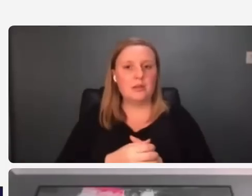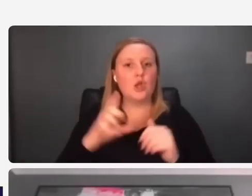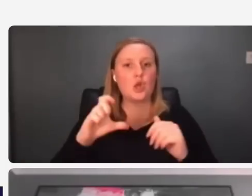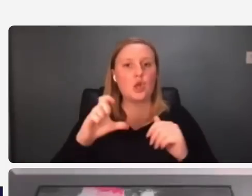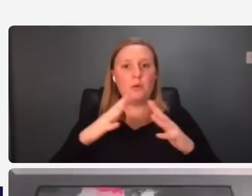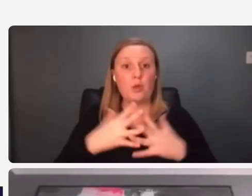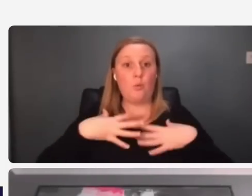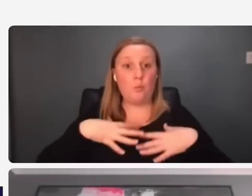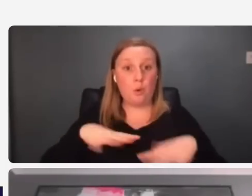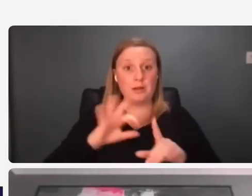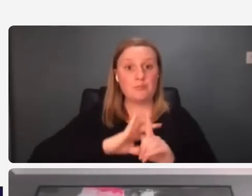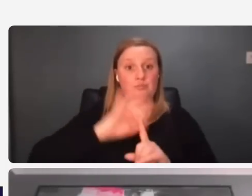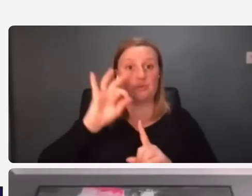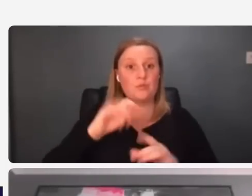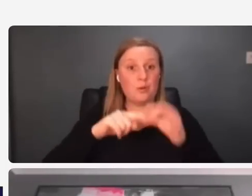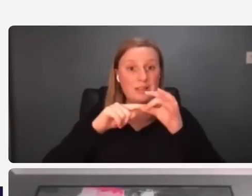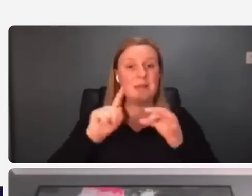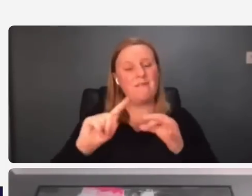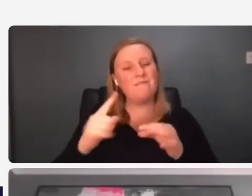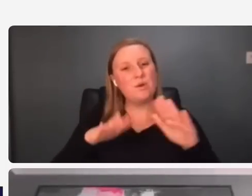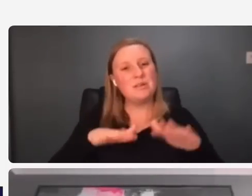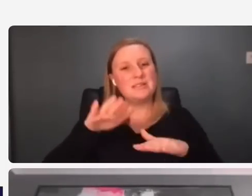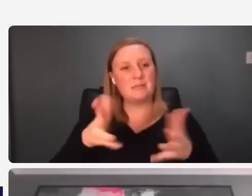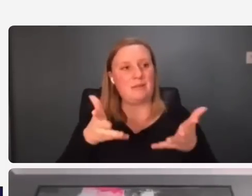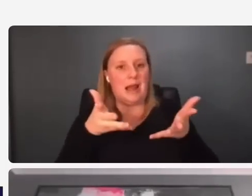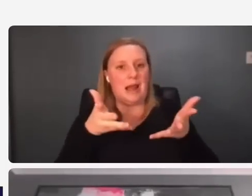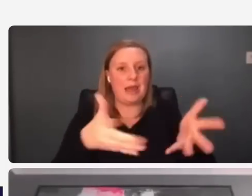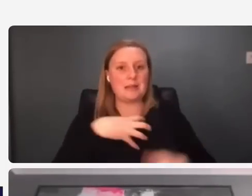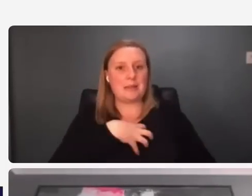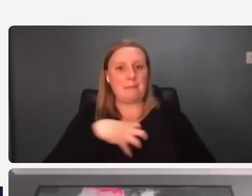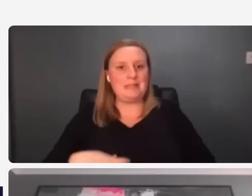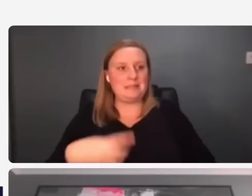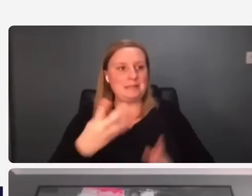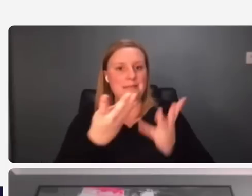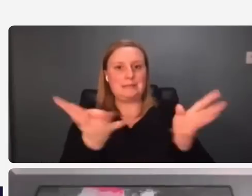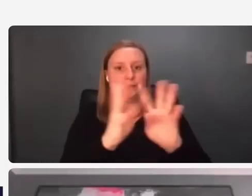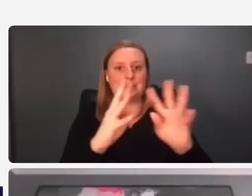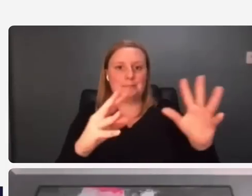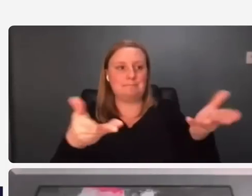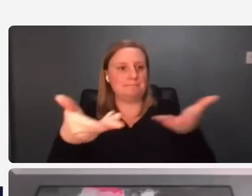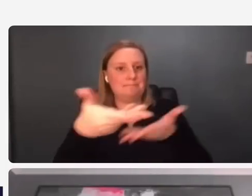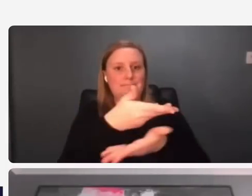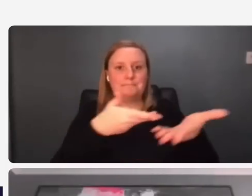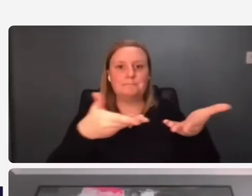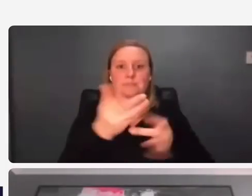first step is to let the Ministers have their discussion. So anyway. And I did see that there are a number of questions